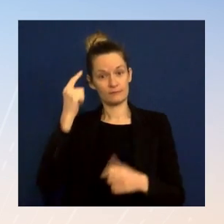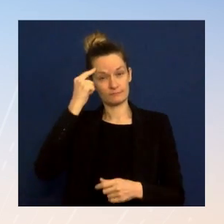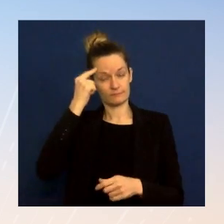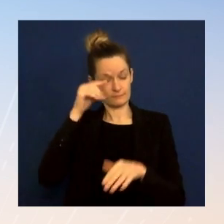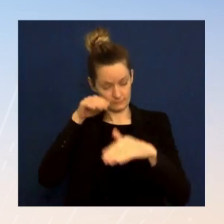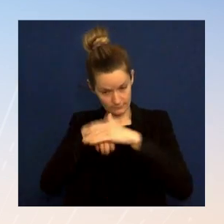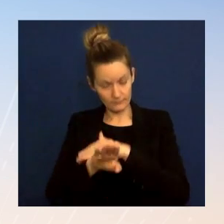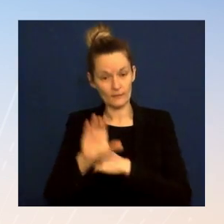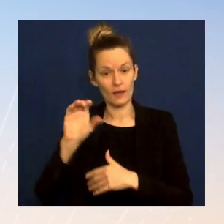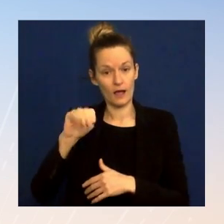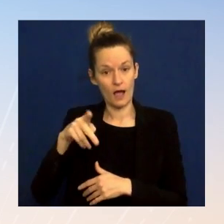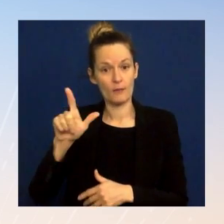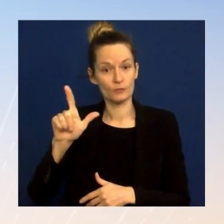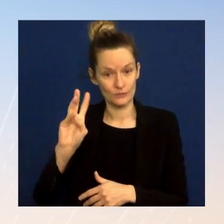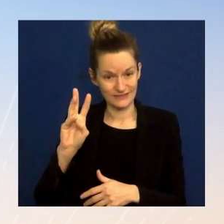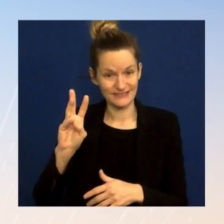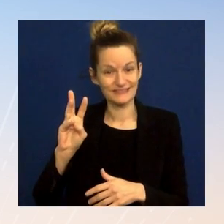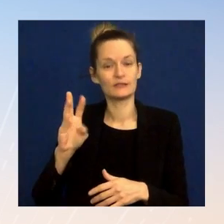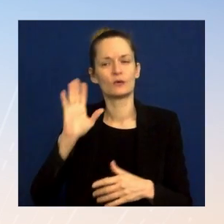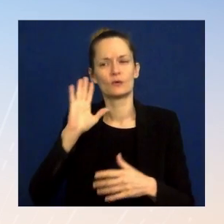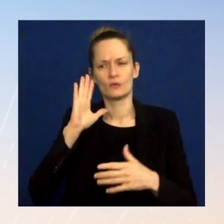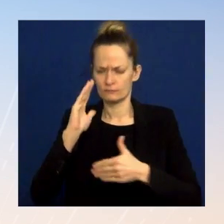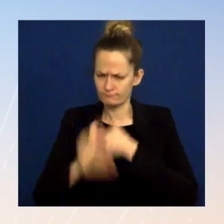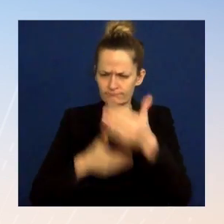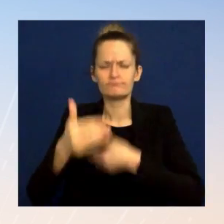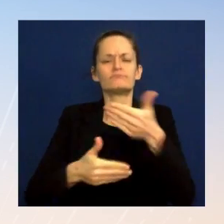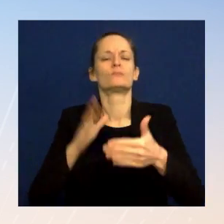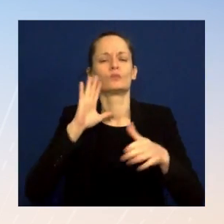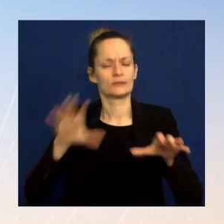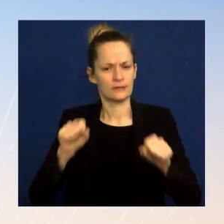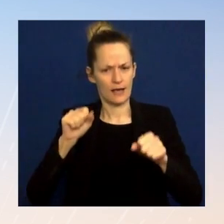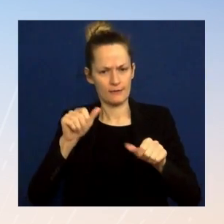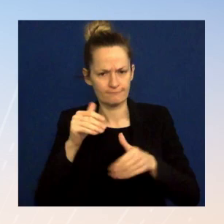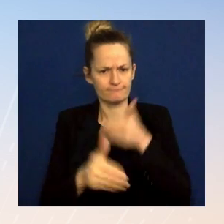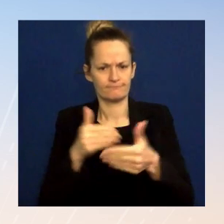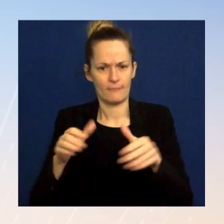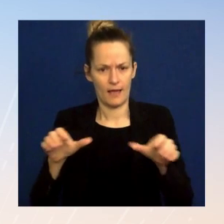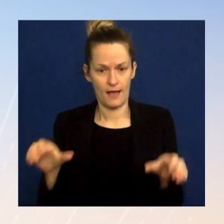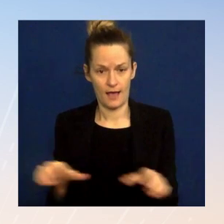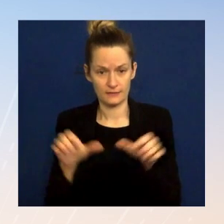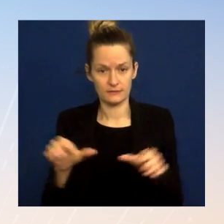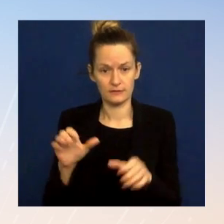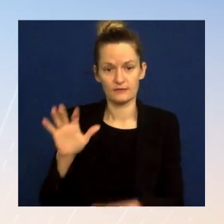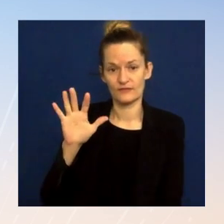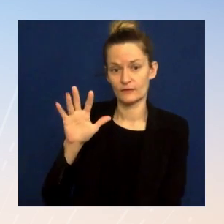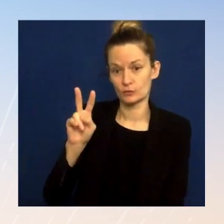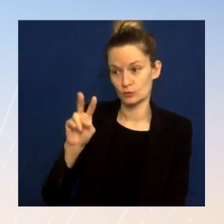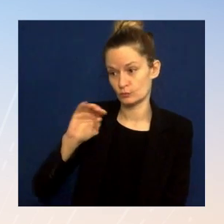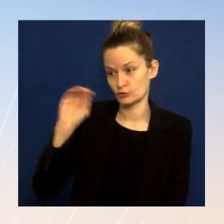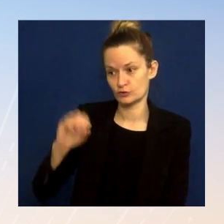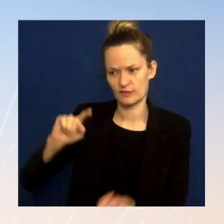a 50 to 52 percent reduction in carbon emissions by 2030, a doubling of our international finance commitment